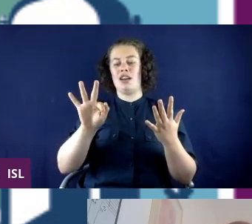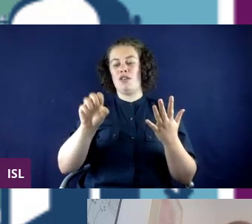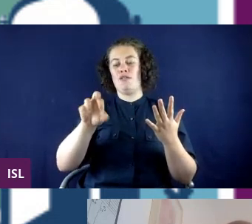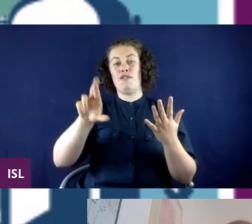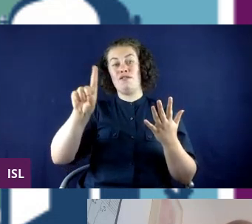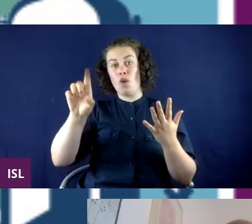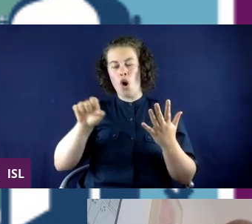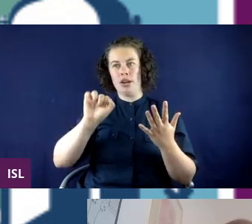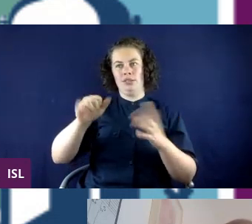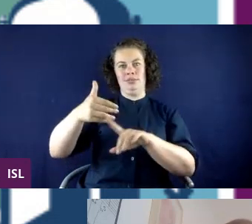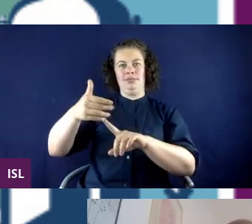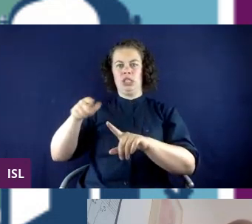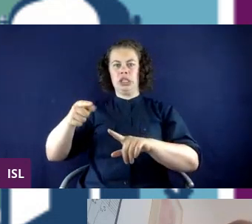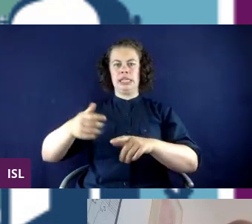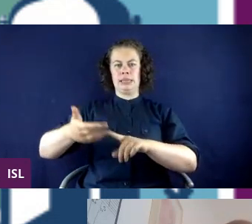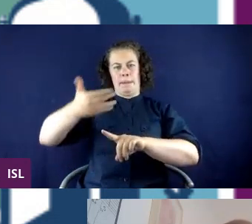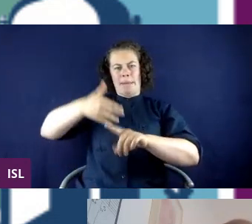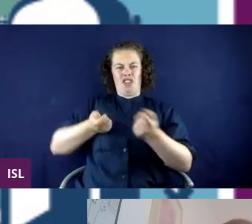And everyone who has put this together.